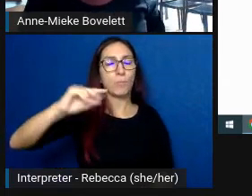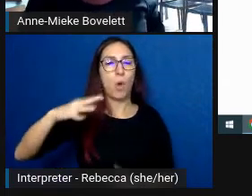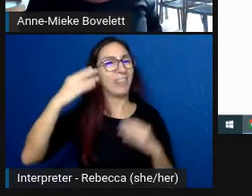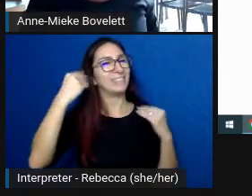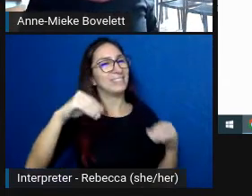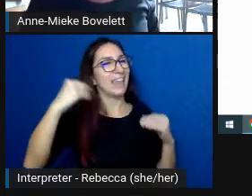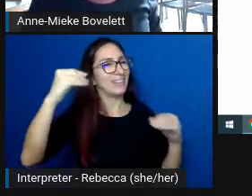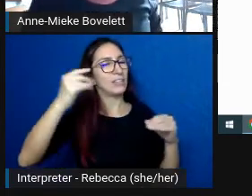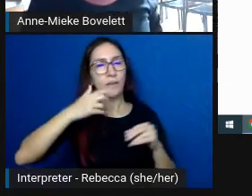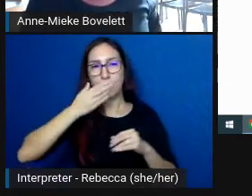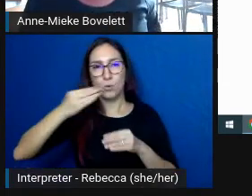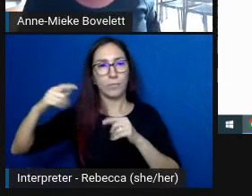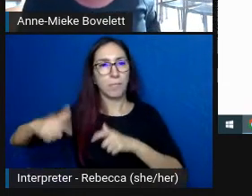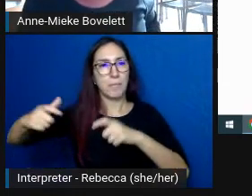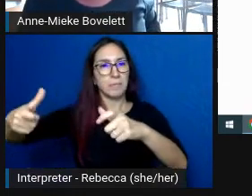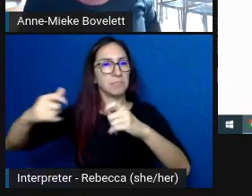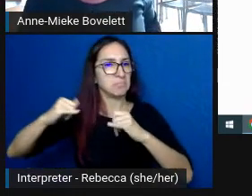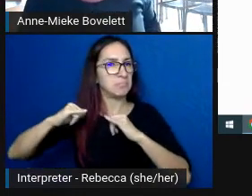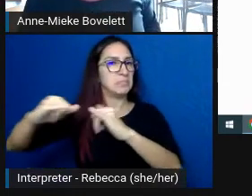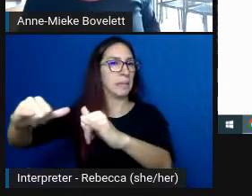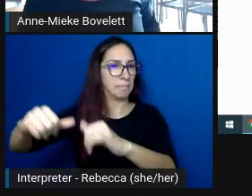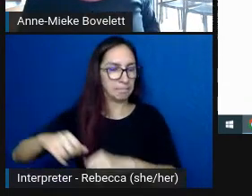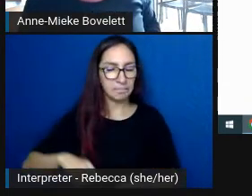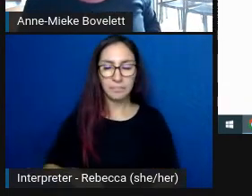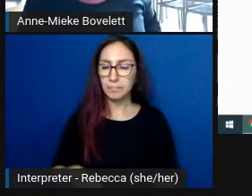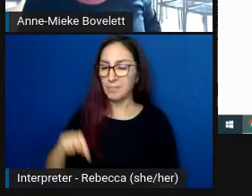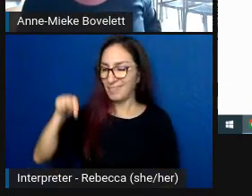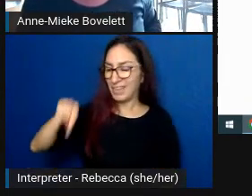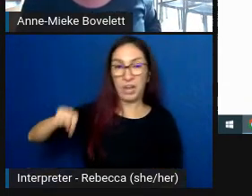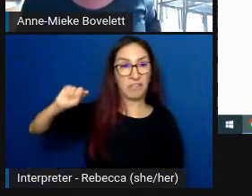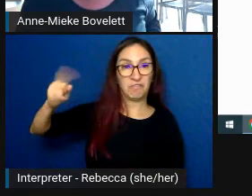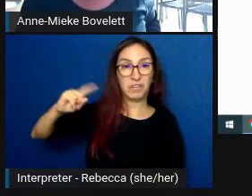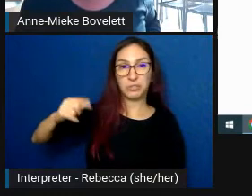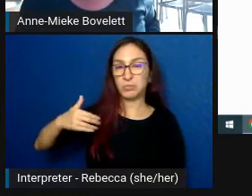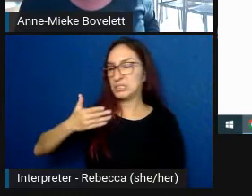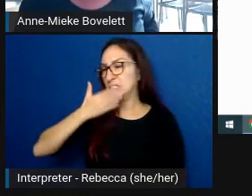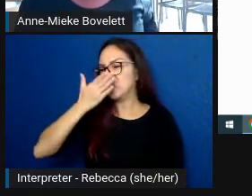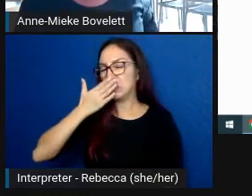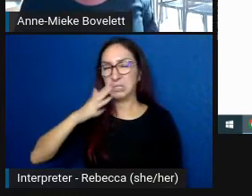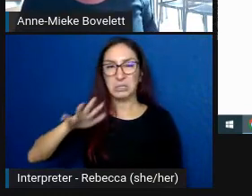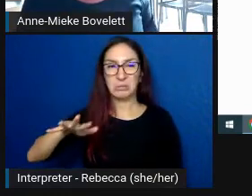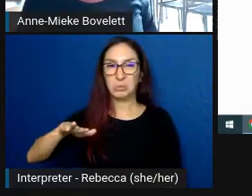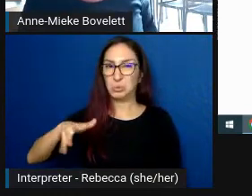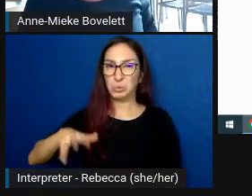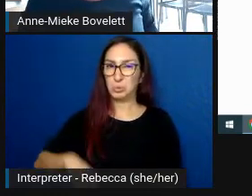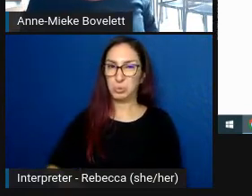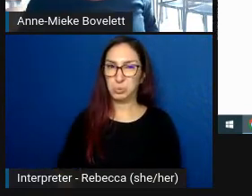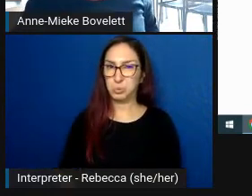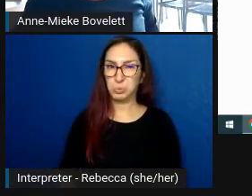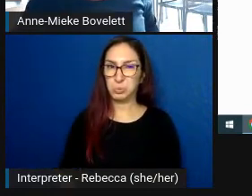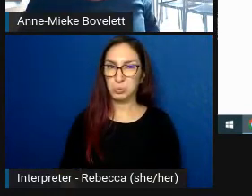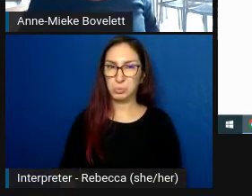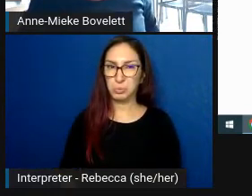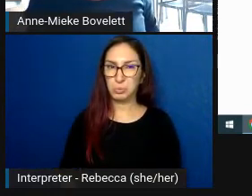and restaurant number 1 doesn't really smell that good, you're going to walk by.